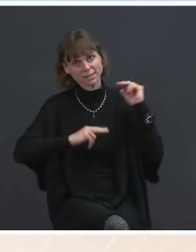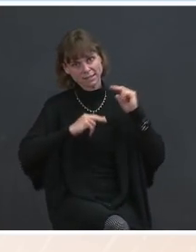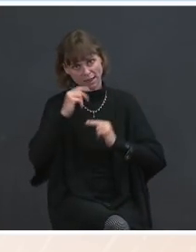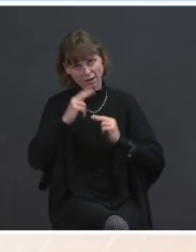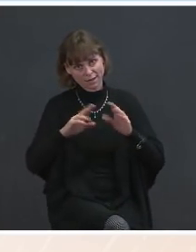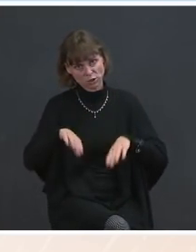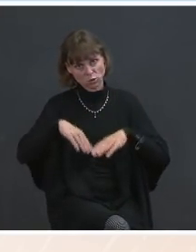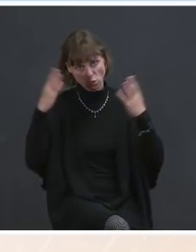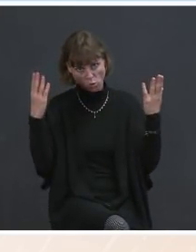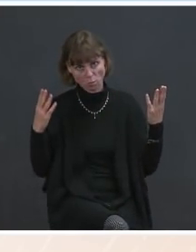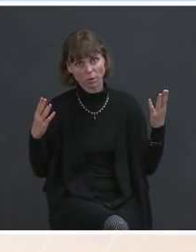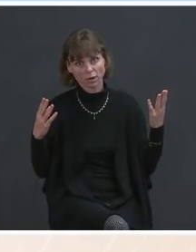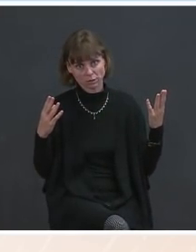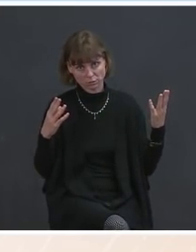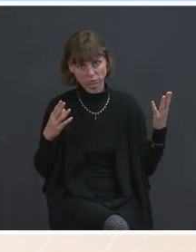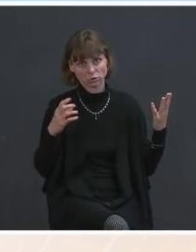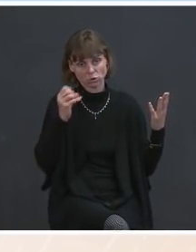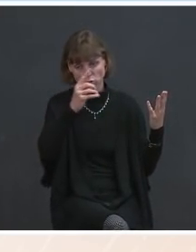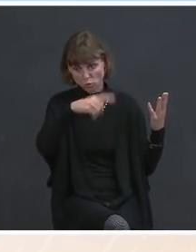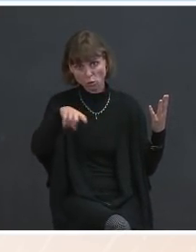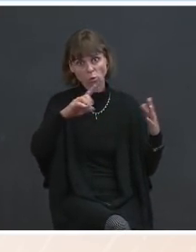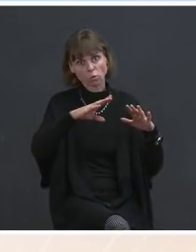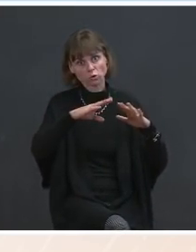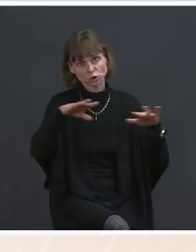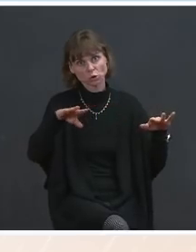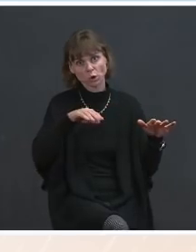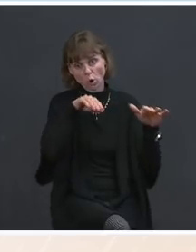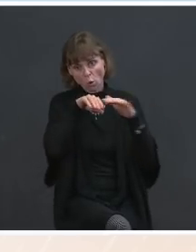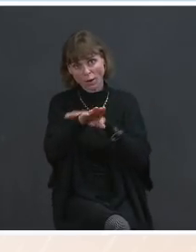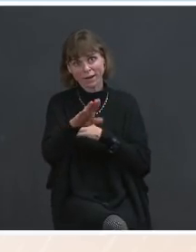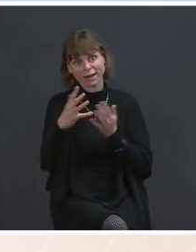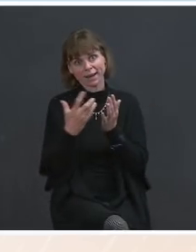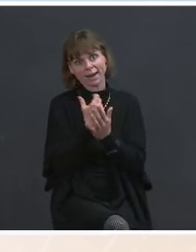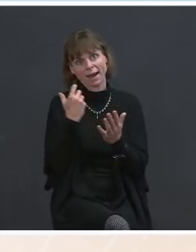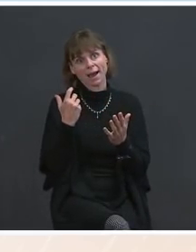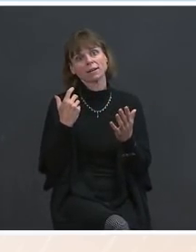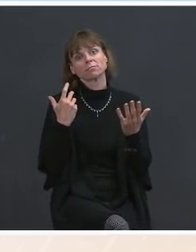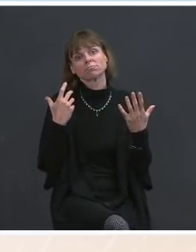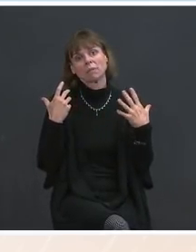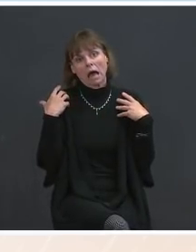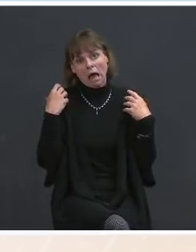into facilities where they can receive access to healthcare, educational resources,